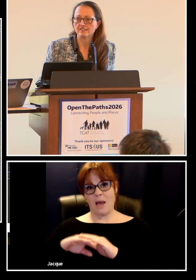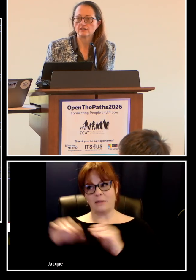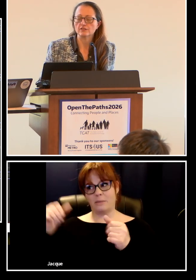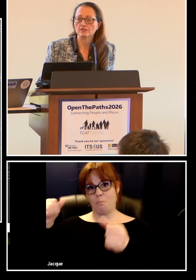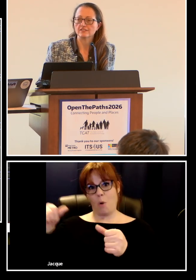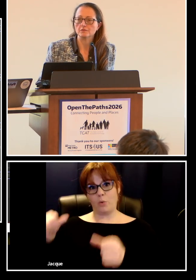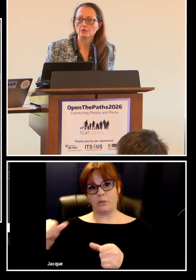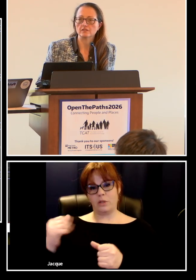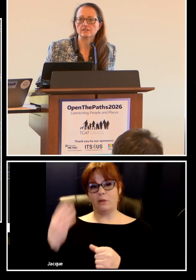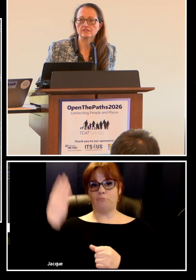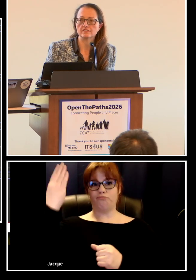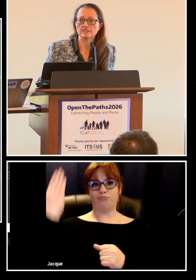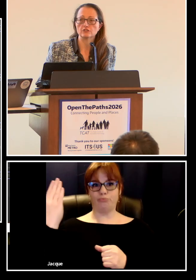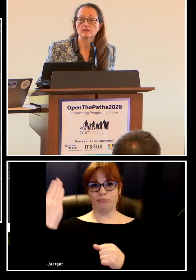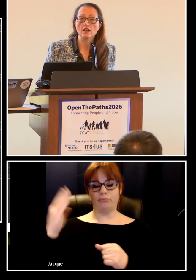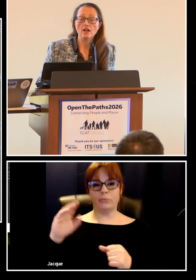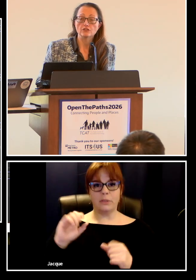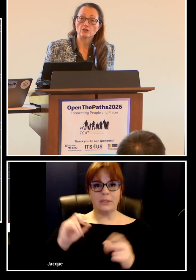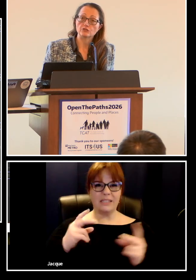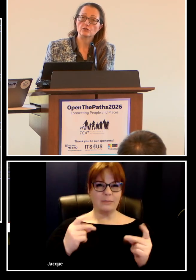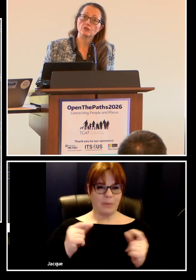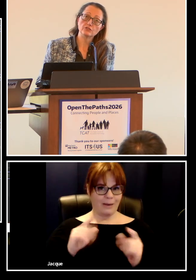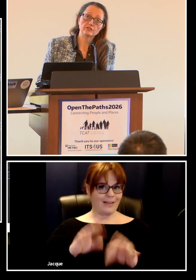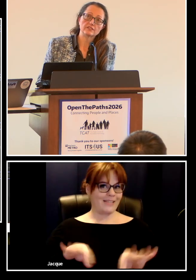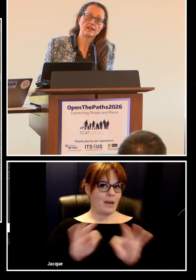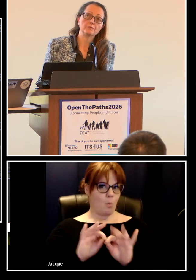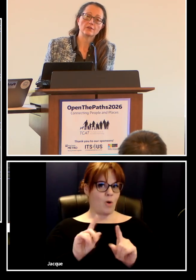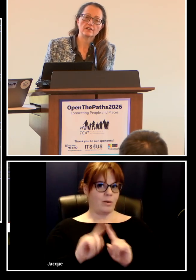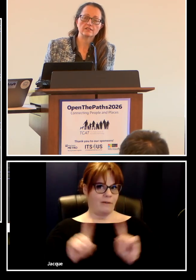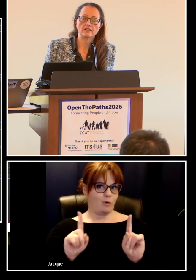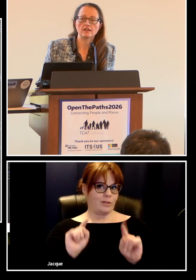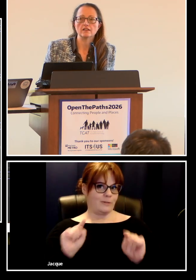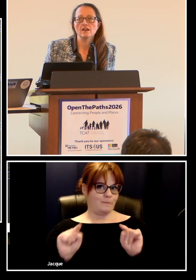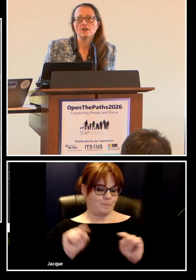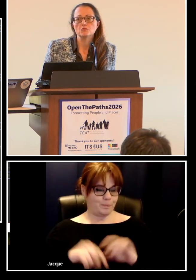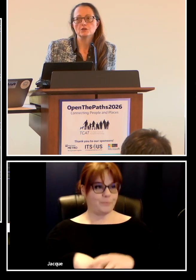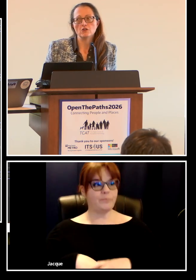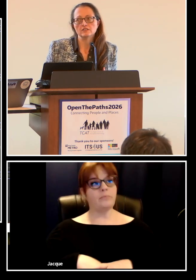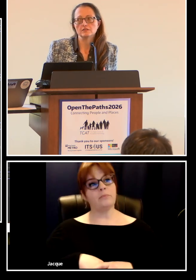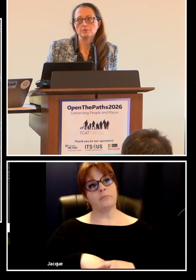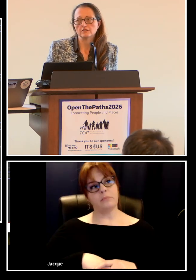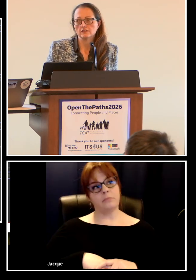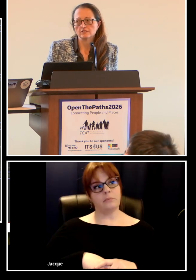is also an important distinction. So so those are the types of things that we want to better